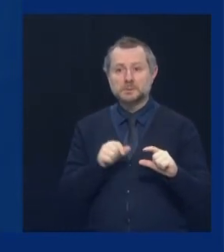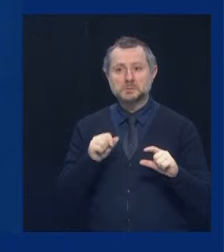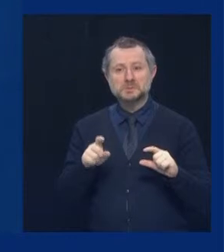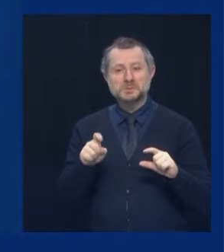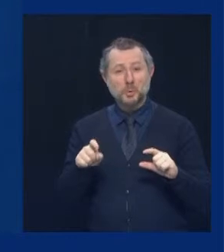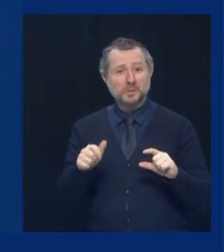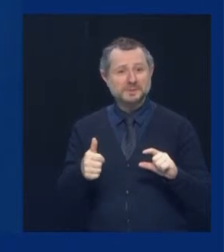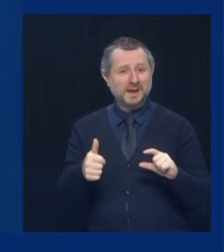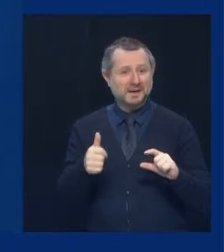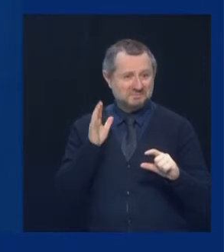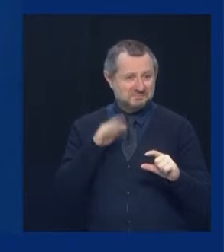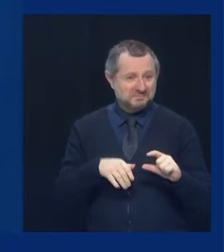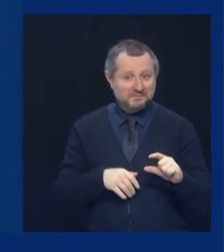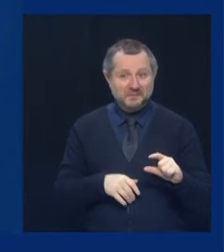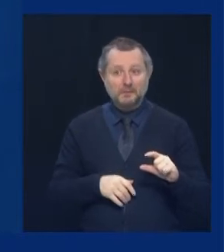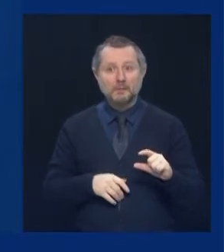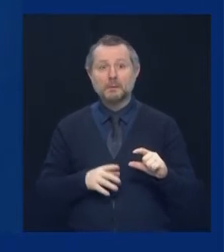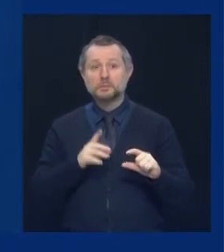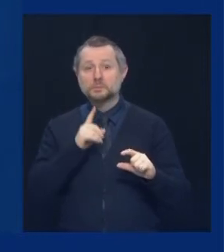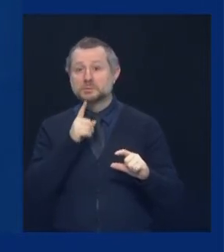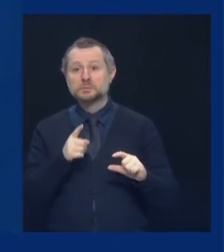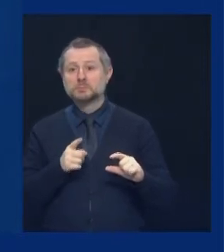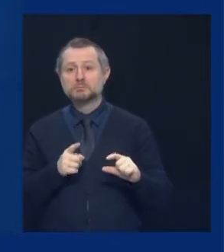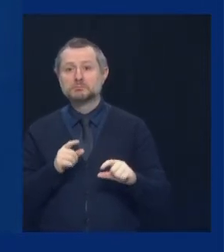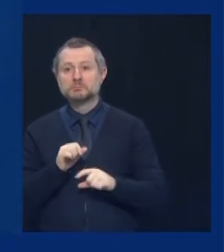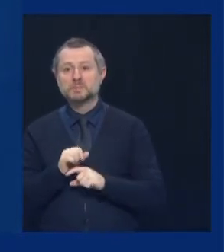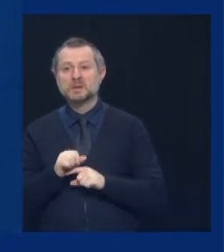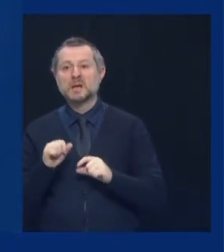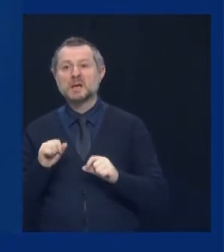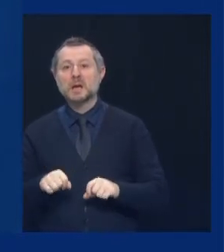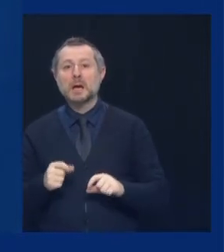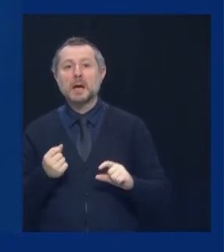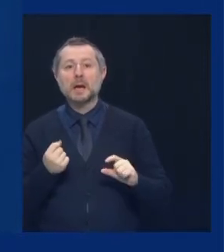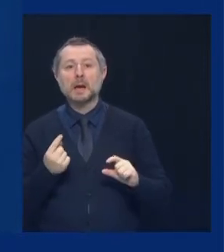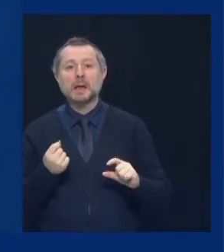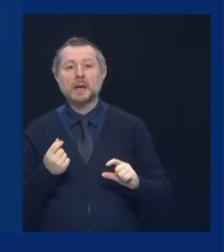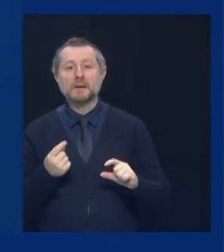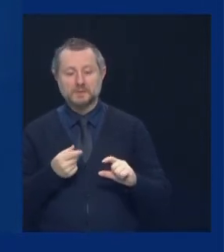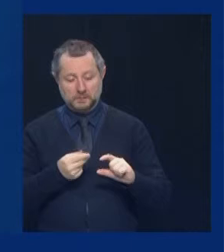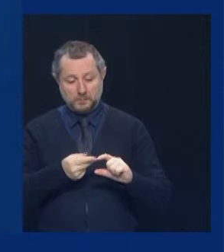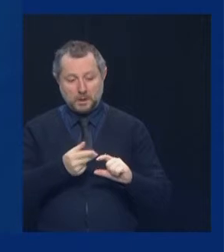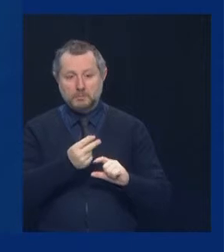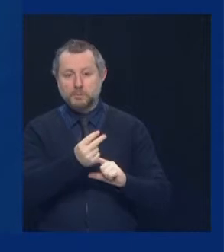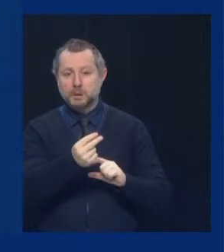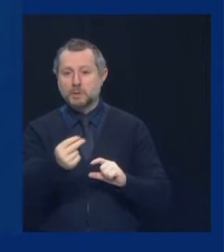HAVE TEN DOSES.